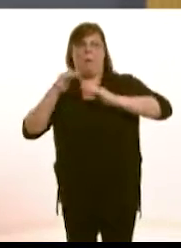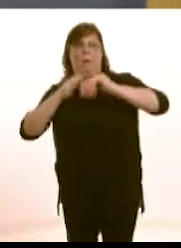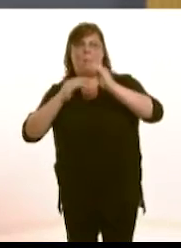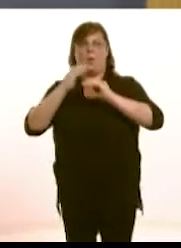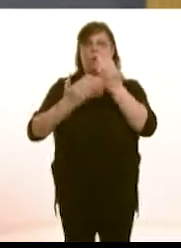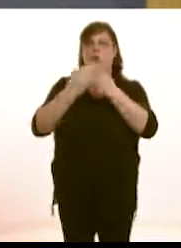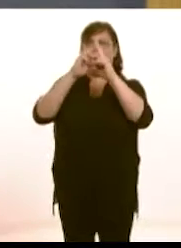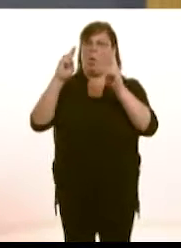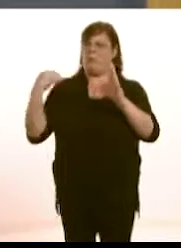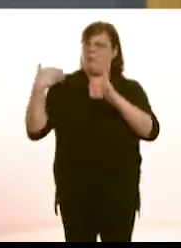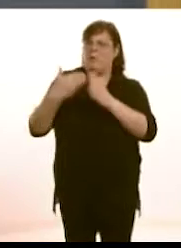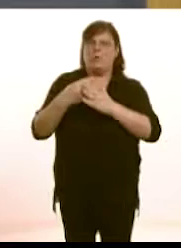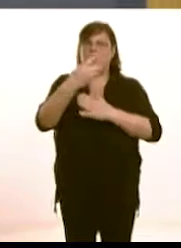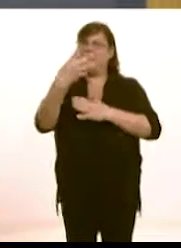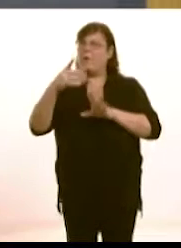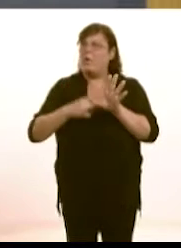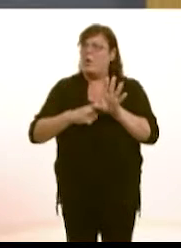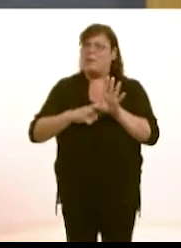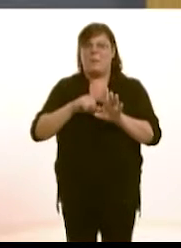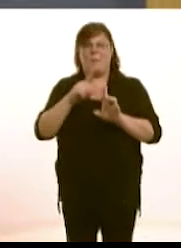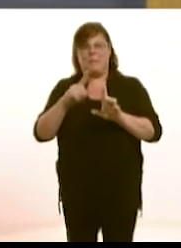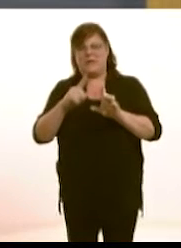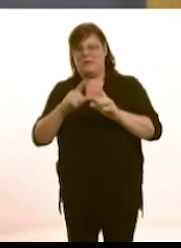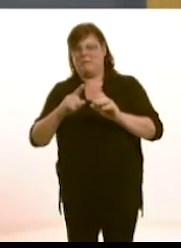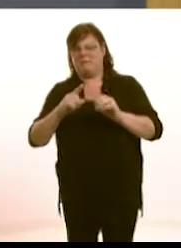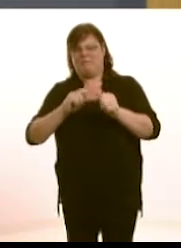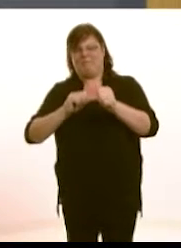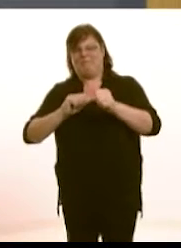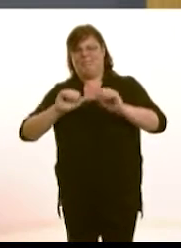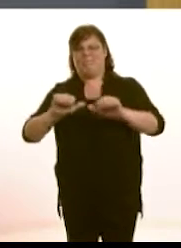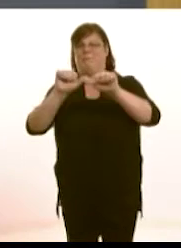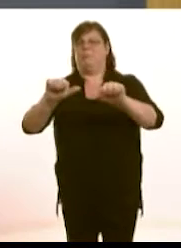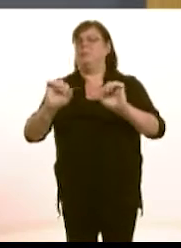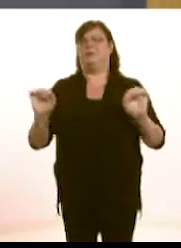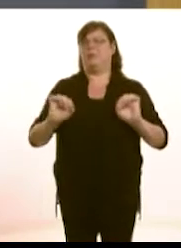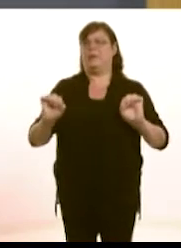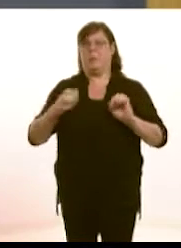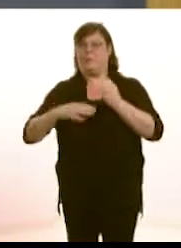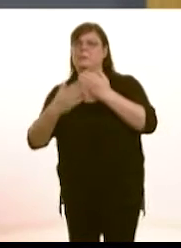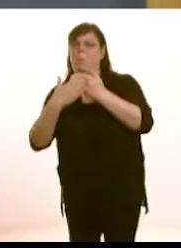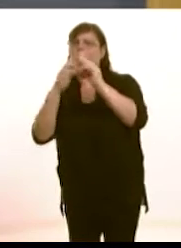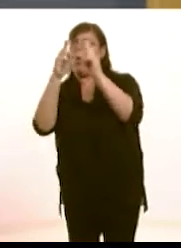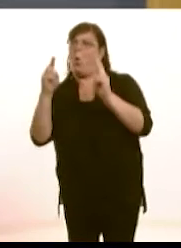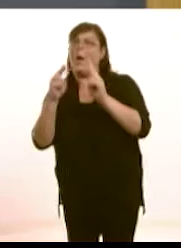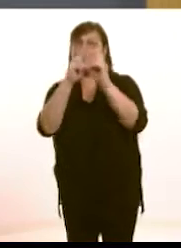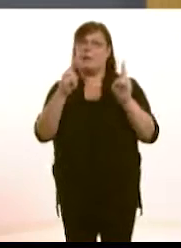generation, but more needs to be done. Even the Tories are recognising that there is a housing crisis.